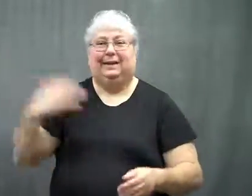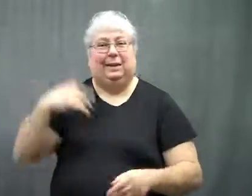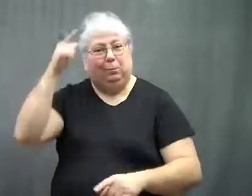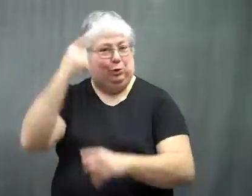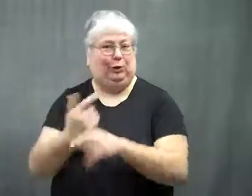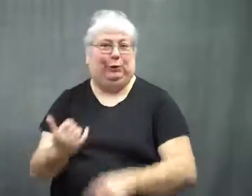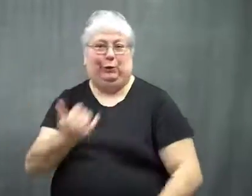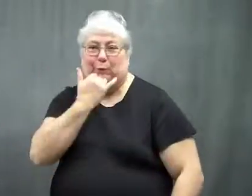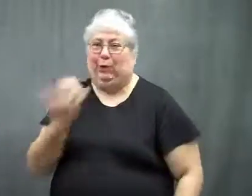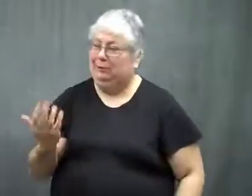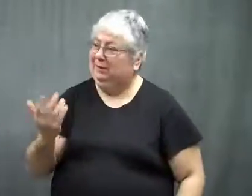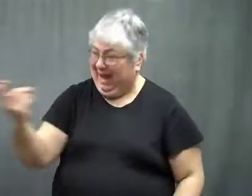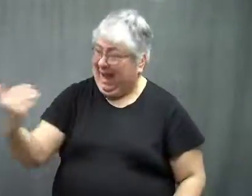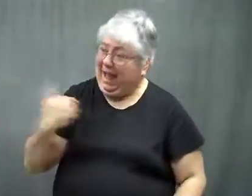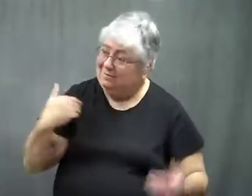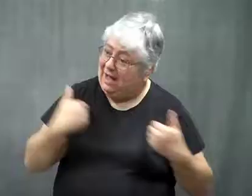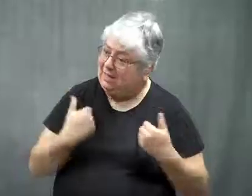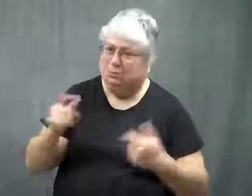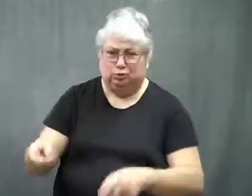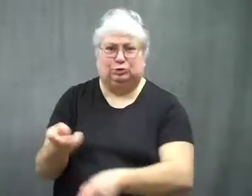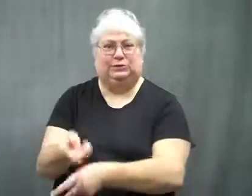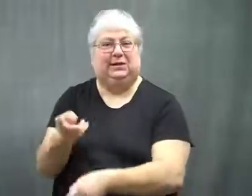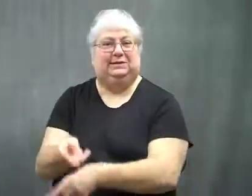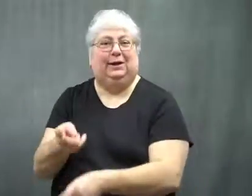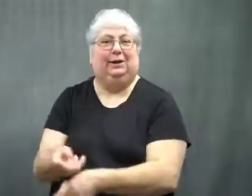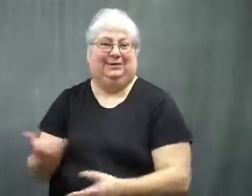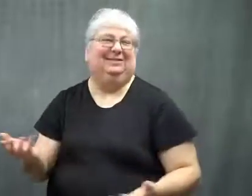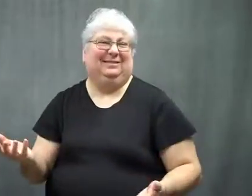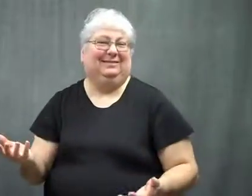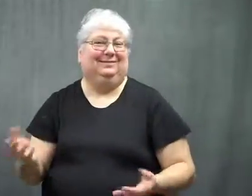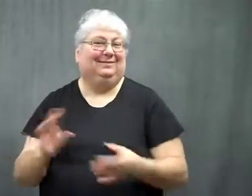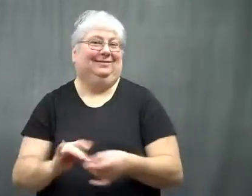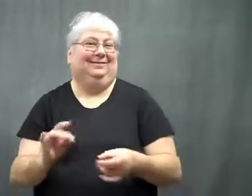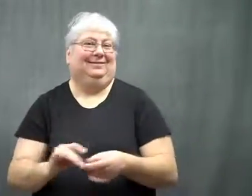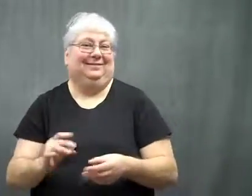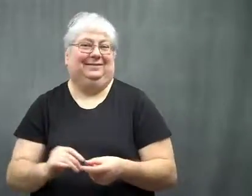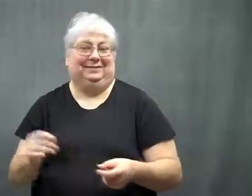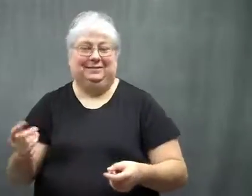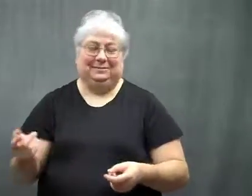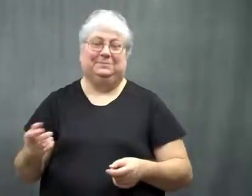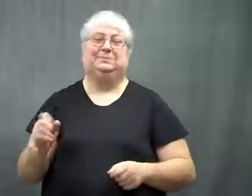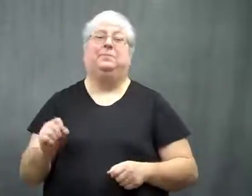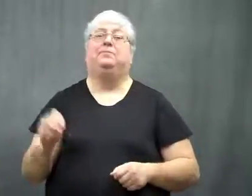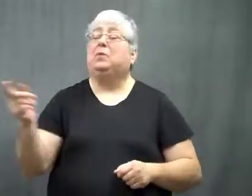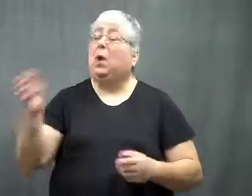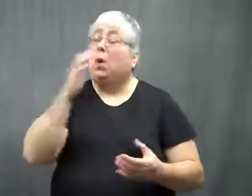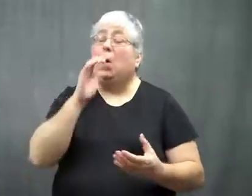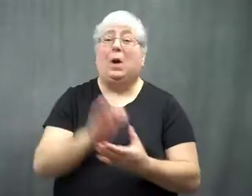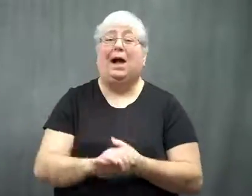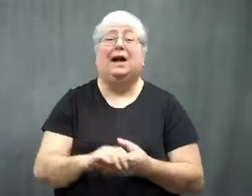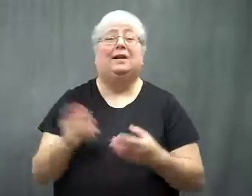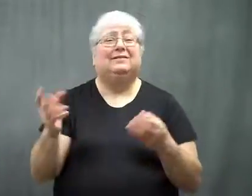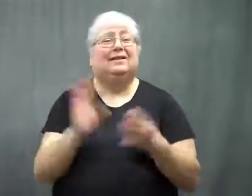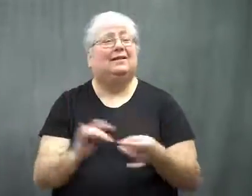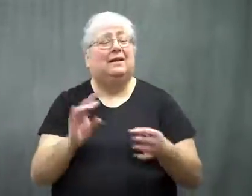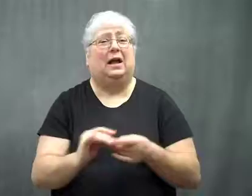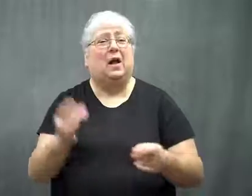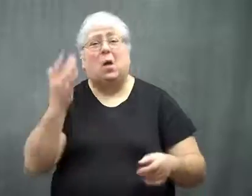She said, "My brother is in the wrong. If he has animals, he should take care of them."